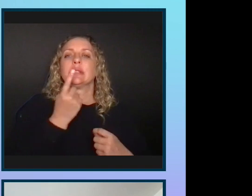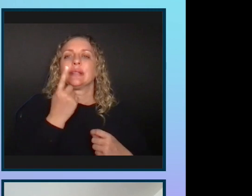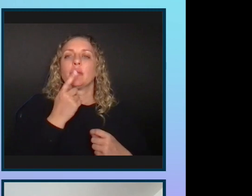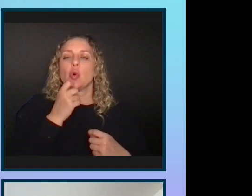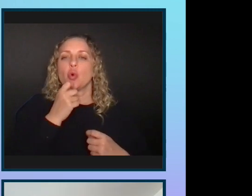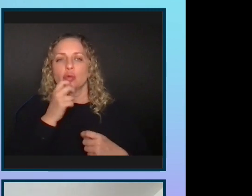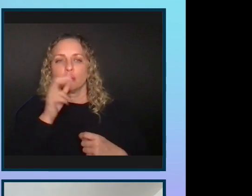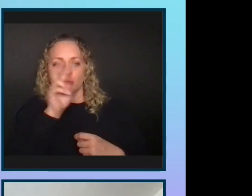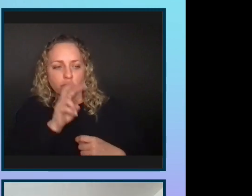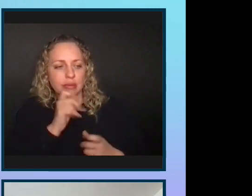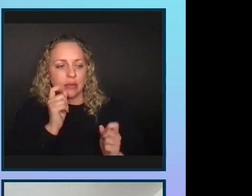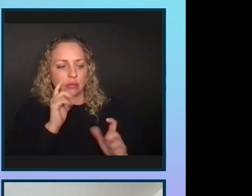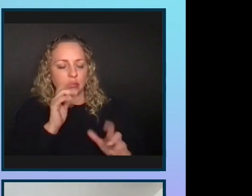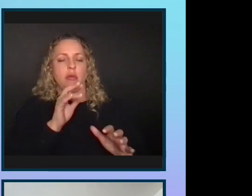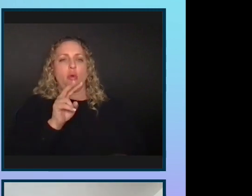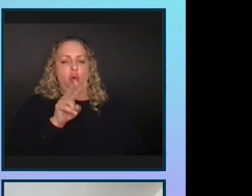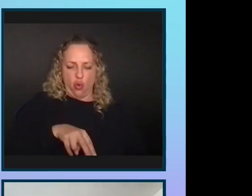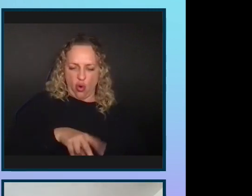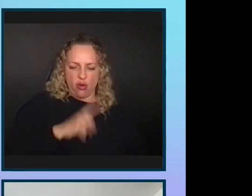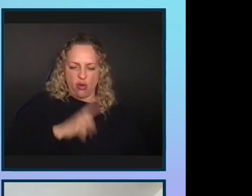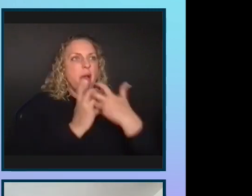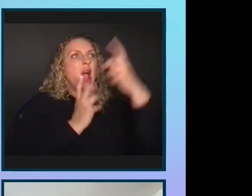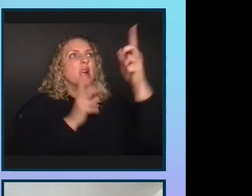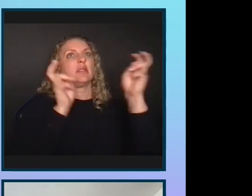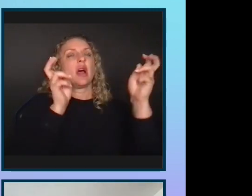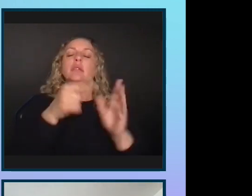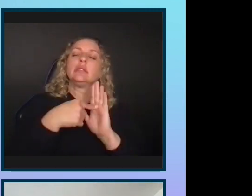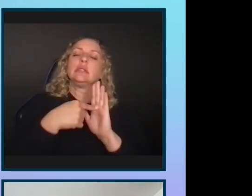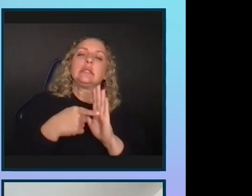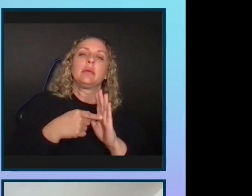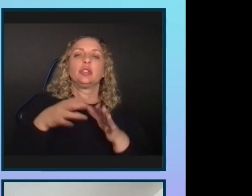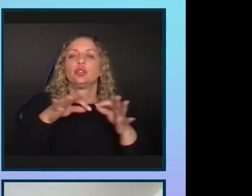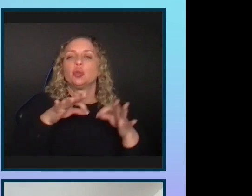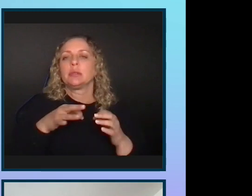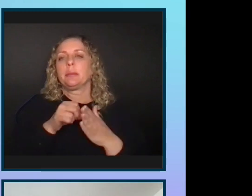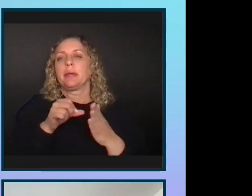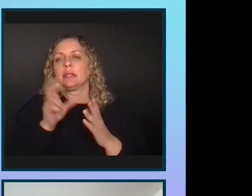isn't surprised by anything that they find there. So a great example of descriptive page titles is Wikipedia.